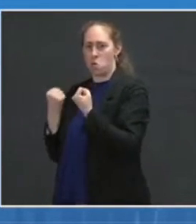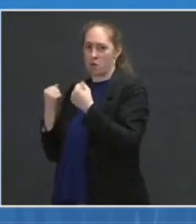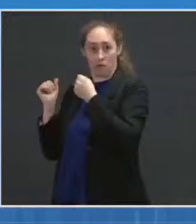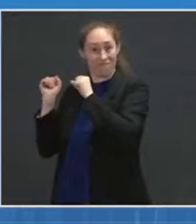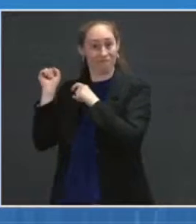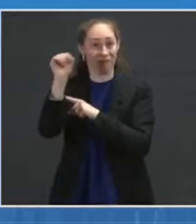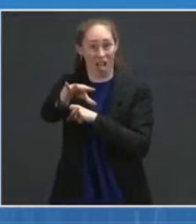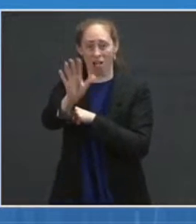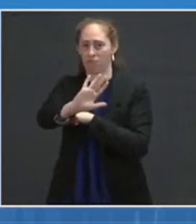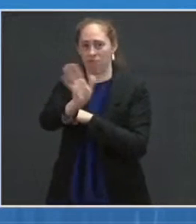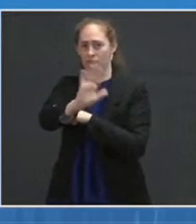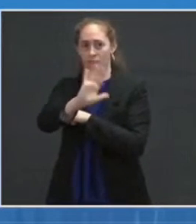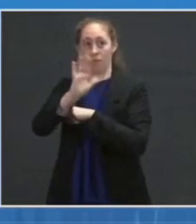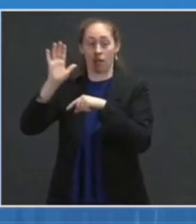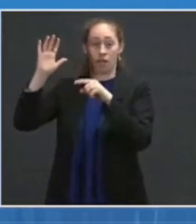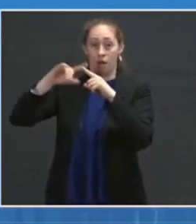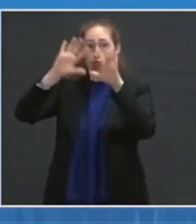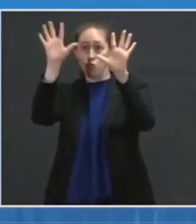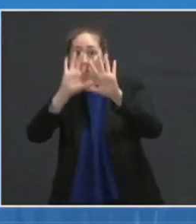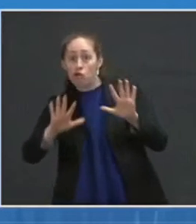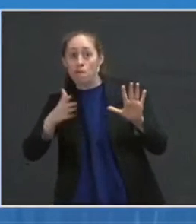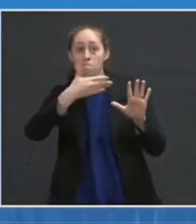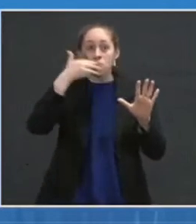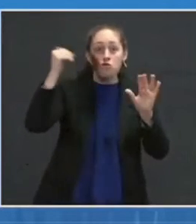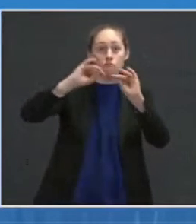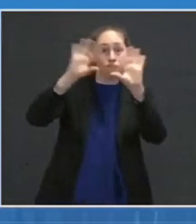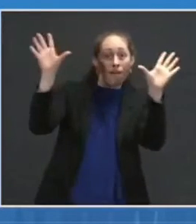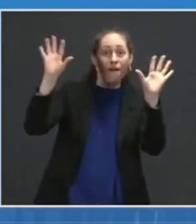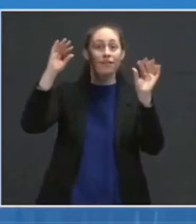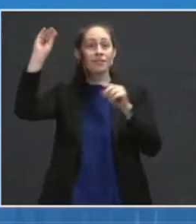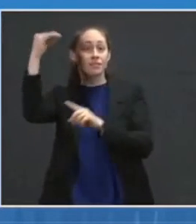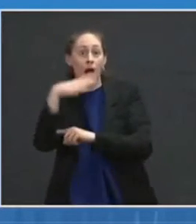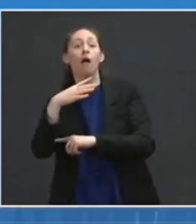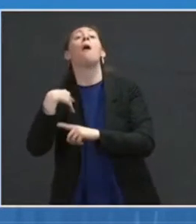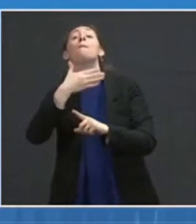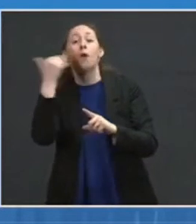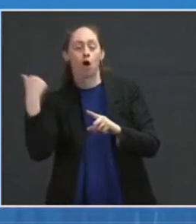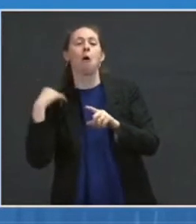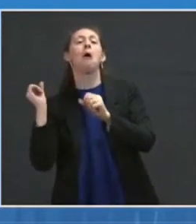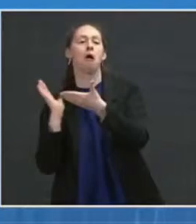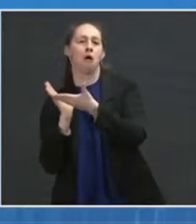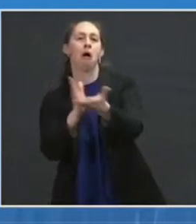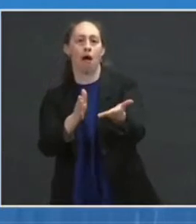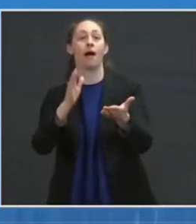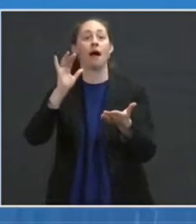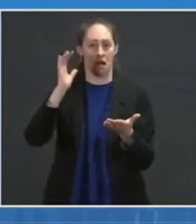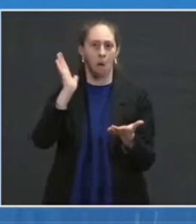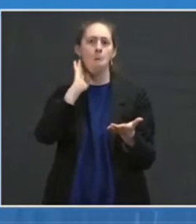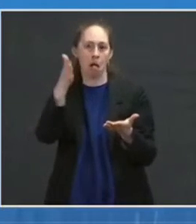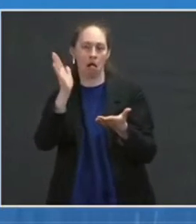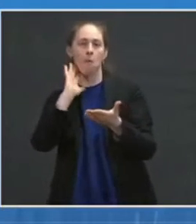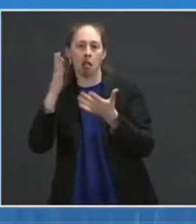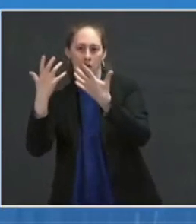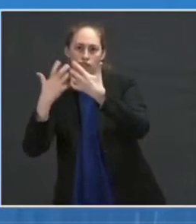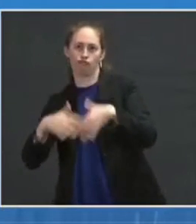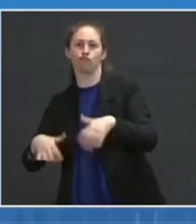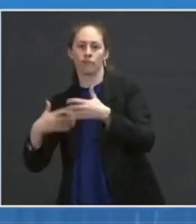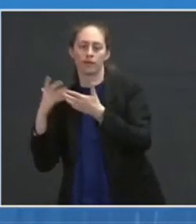IN OUR FACTORIES AND HUBS READY TO BE SHIPPED OUT AS SOON AS